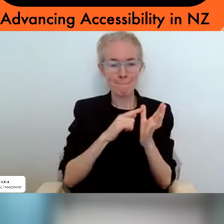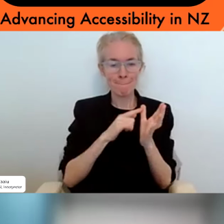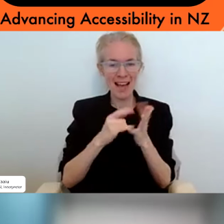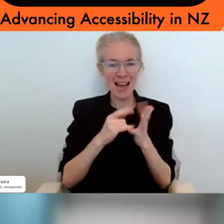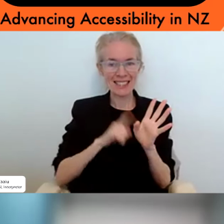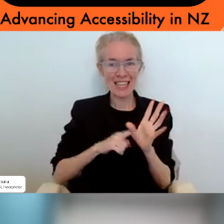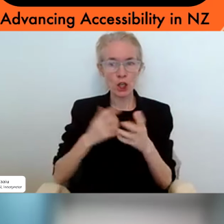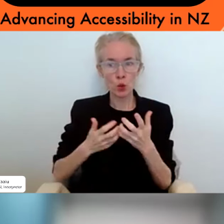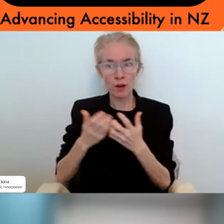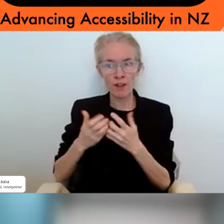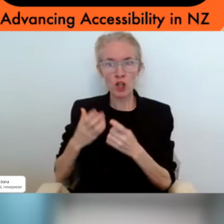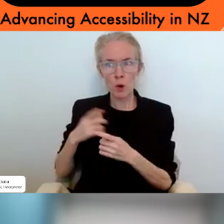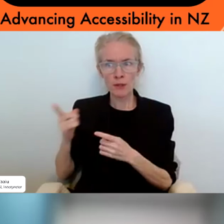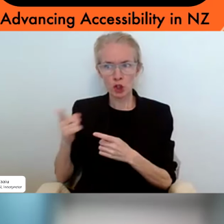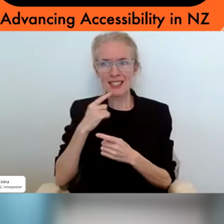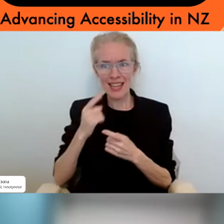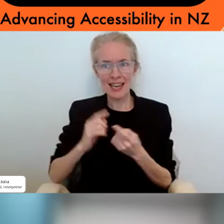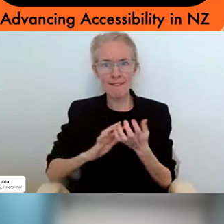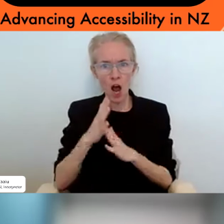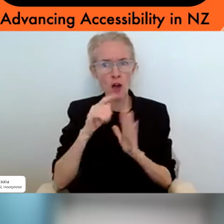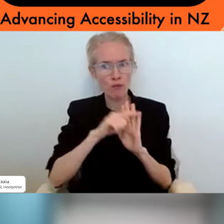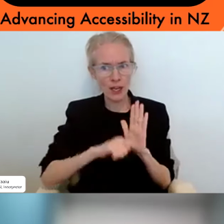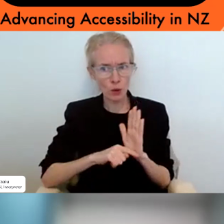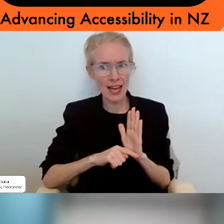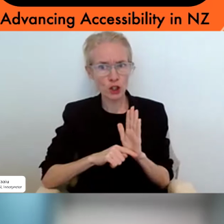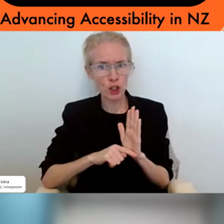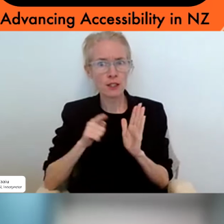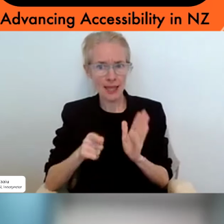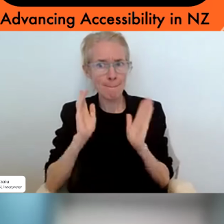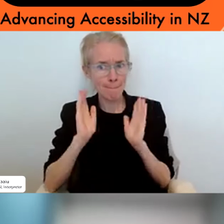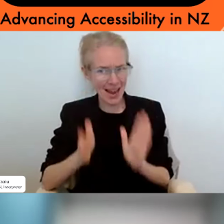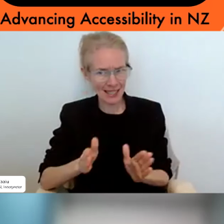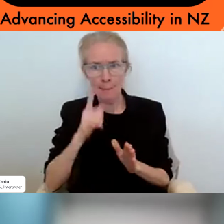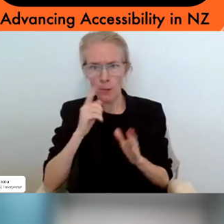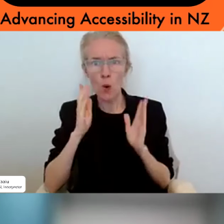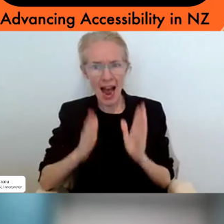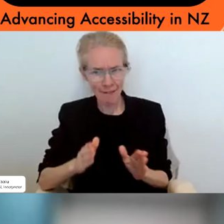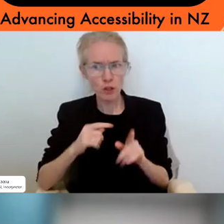mandated, and I wondered if you guys knew if things like the alarm